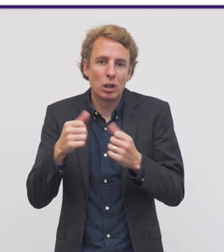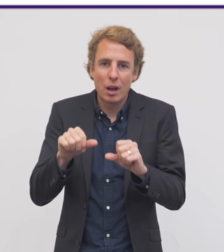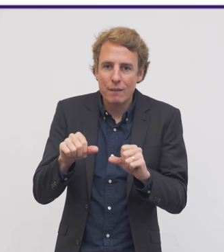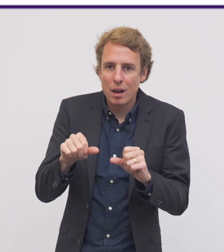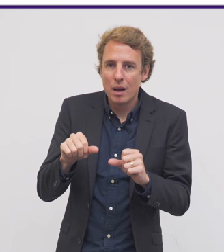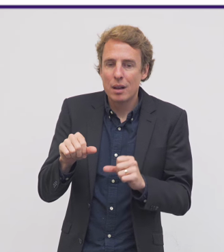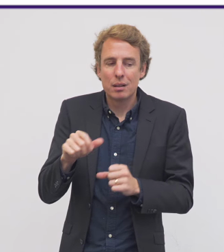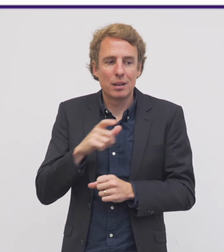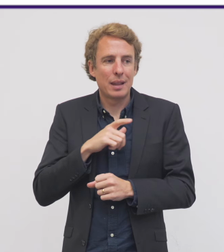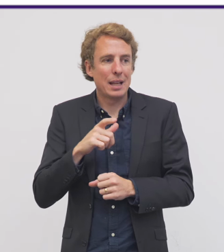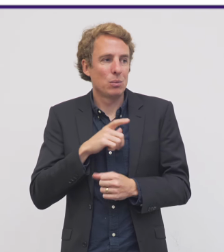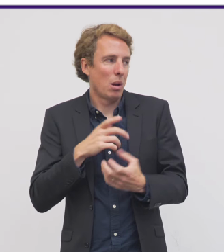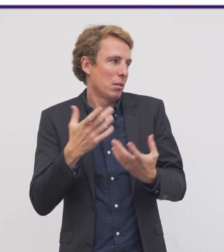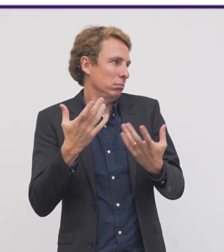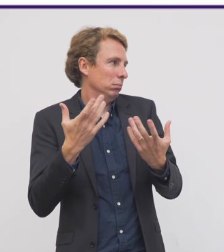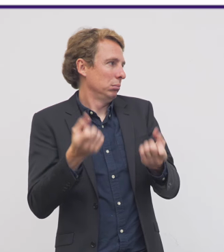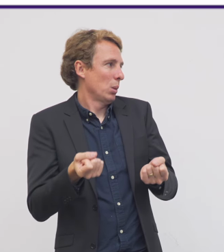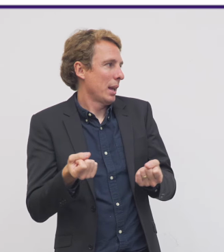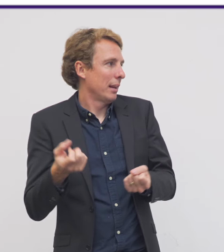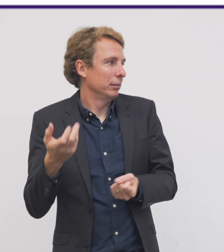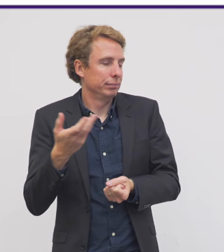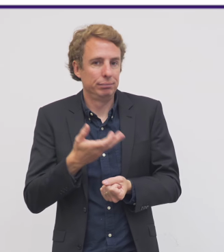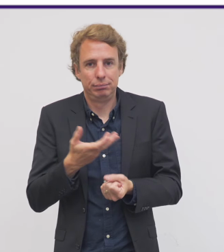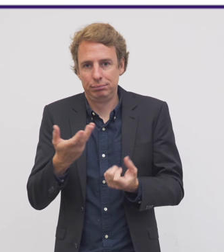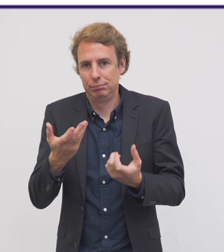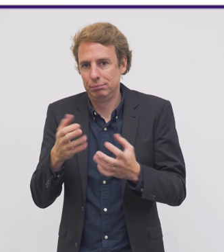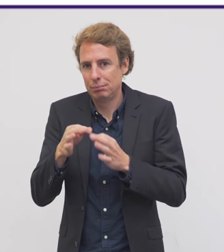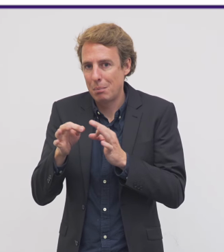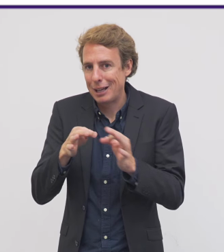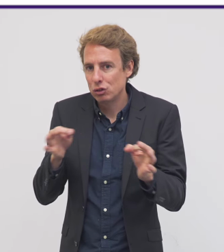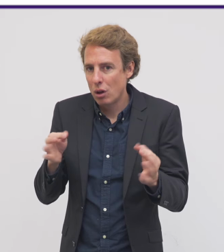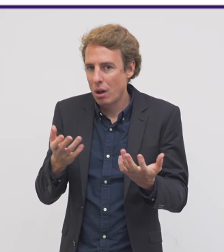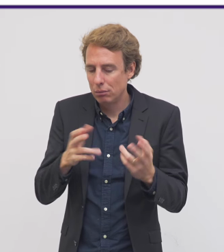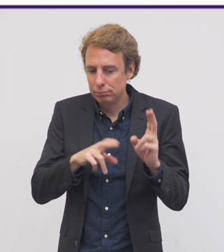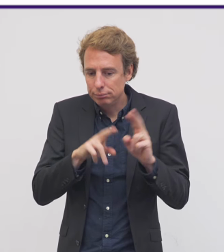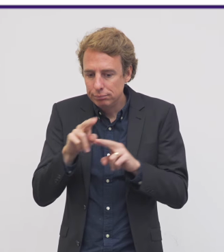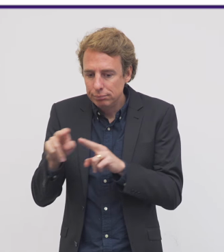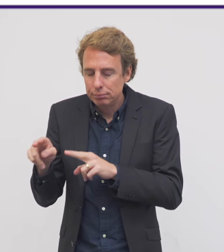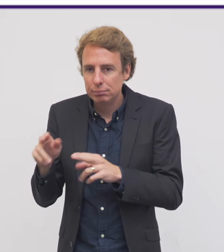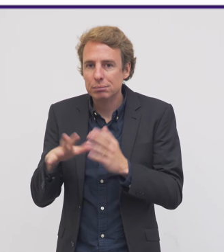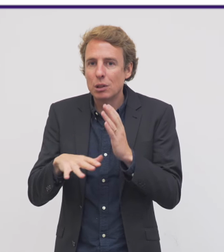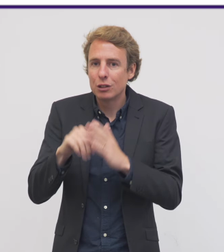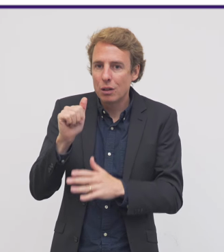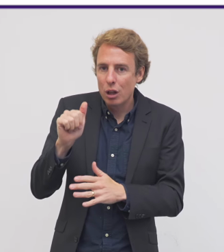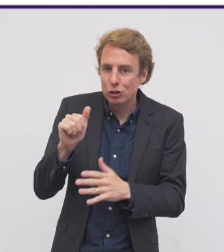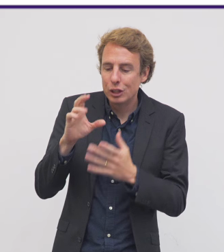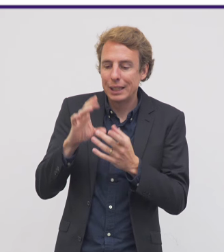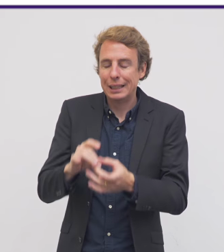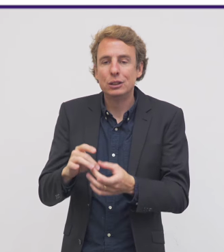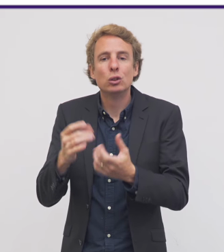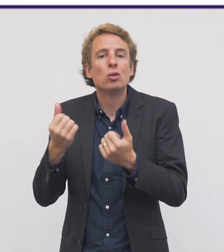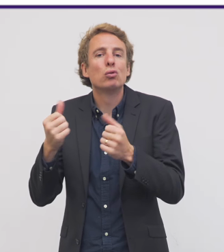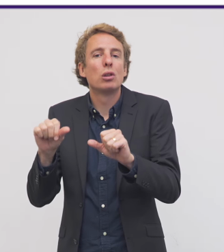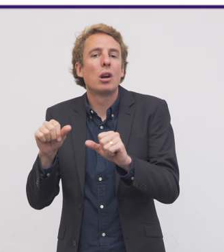Culture shows up in metrics like that. Culture shows up in recovery time, lead time, visibility because, in the end,